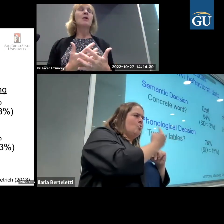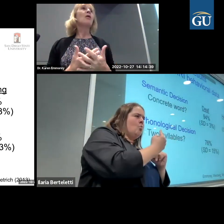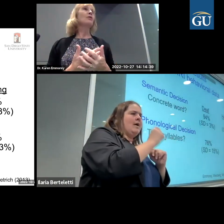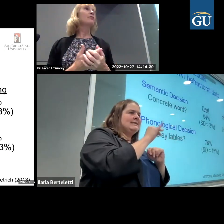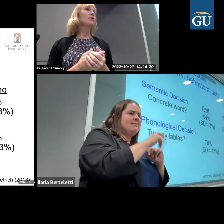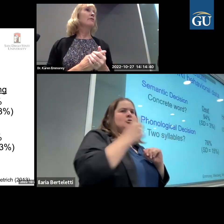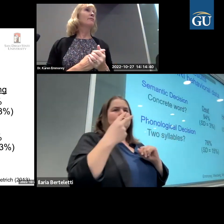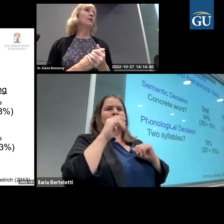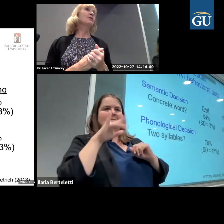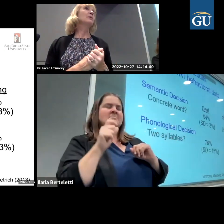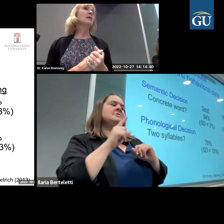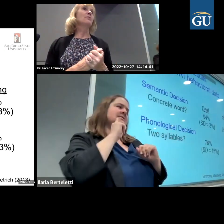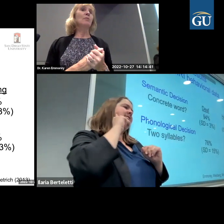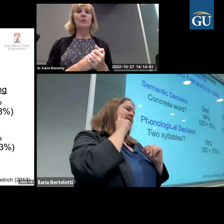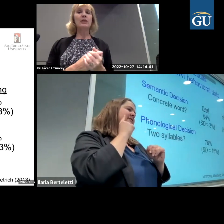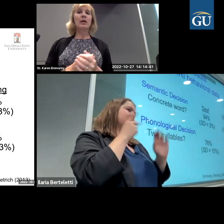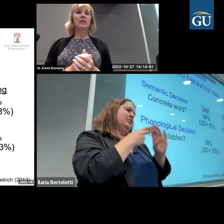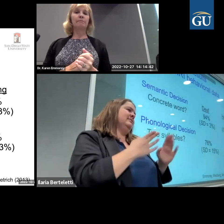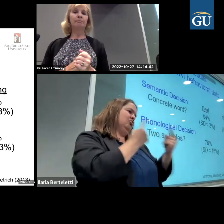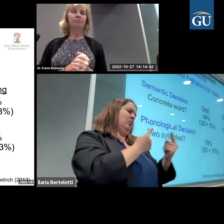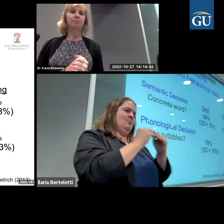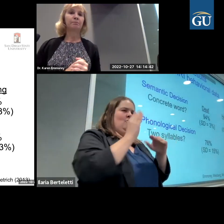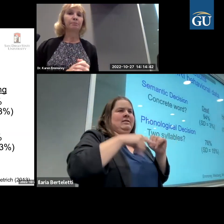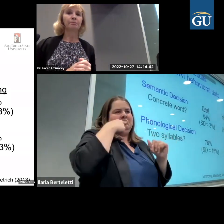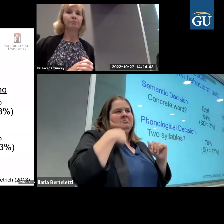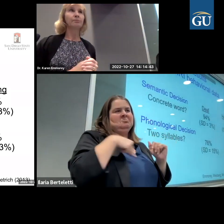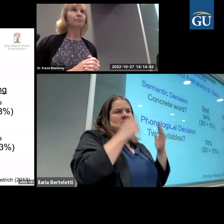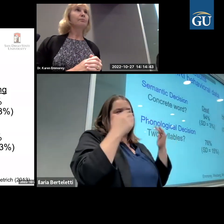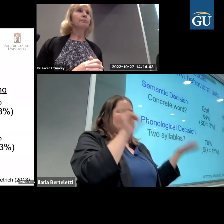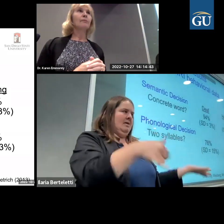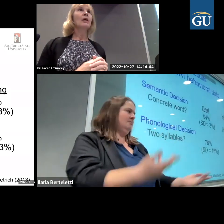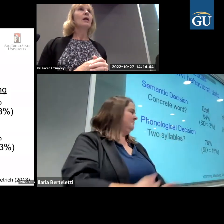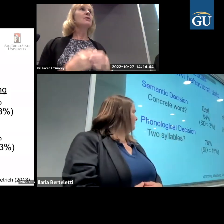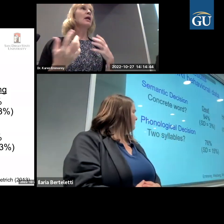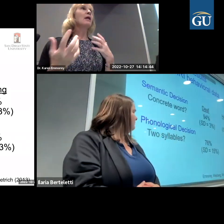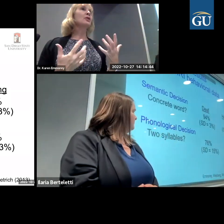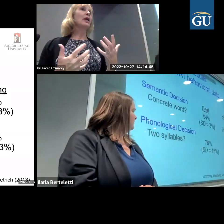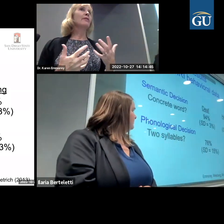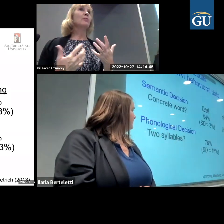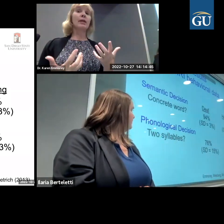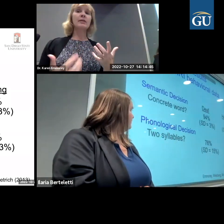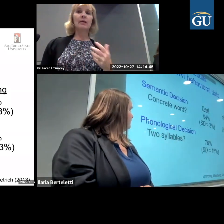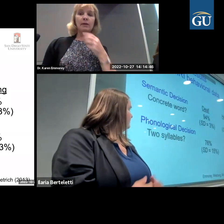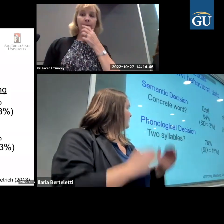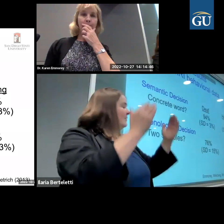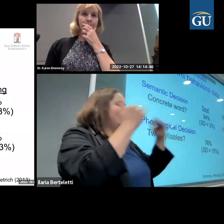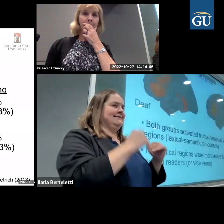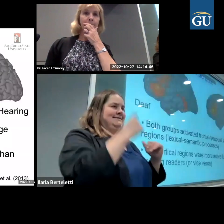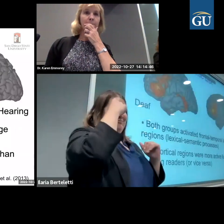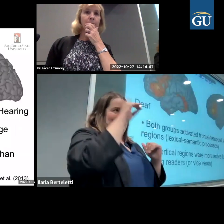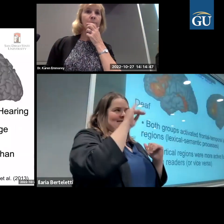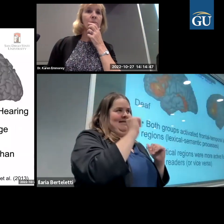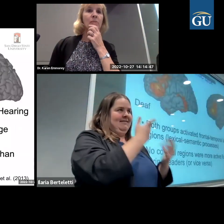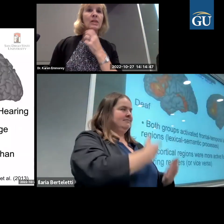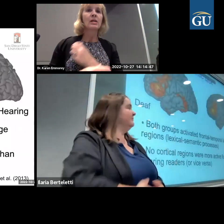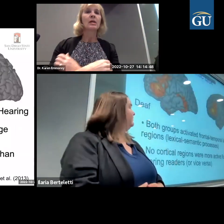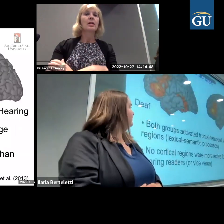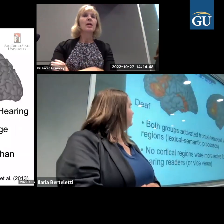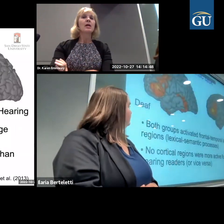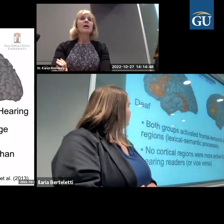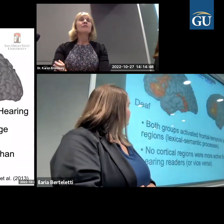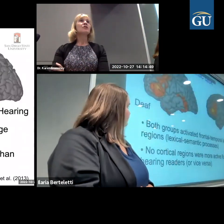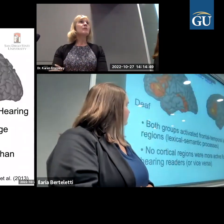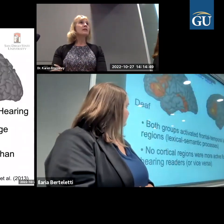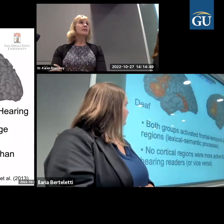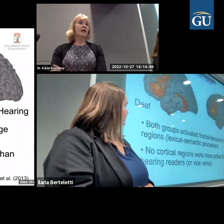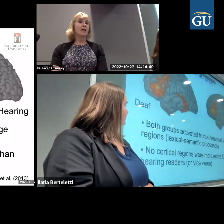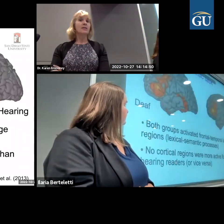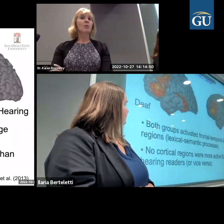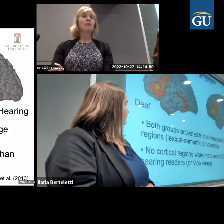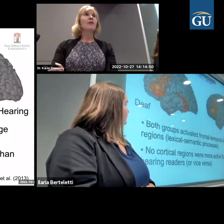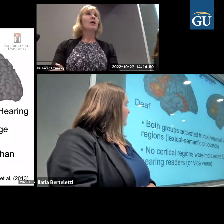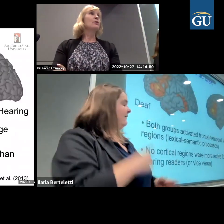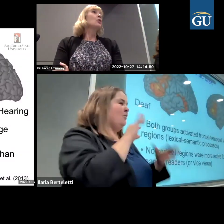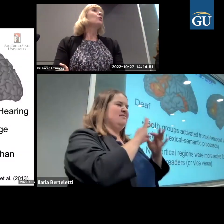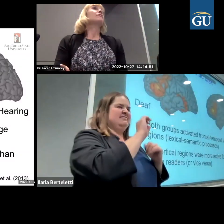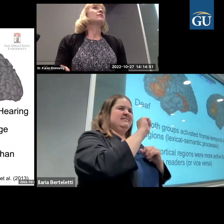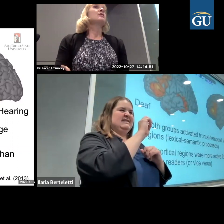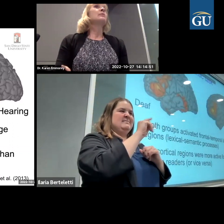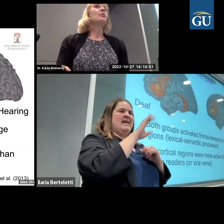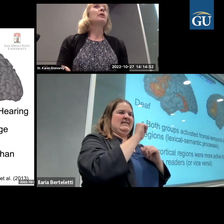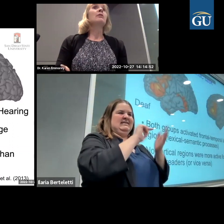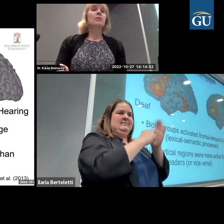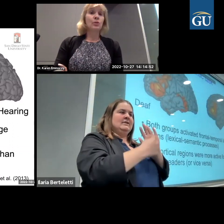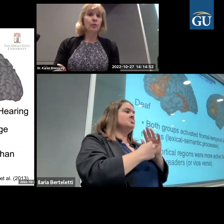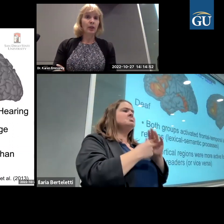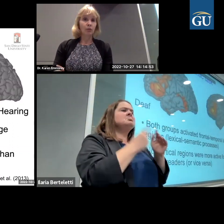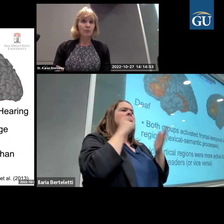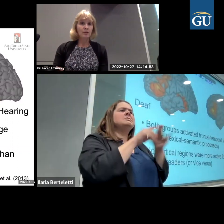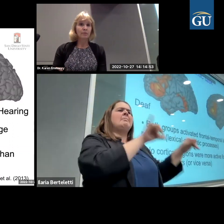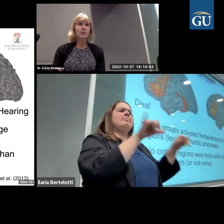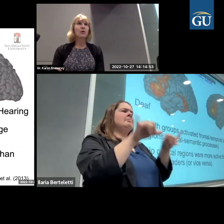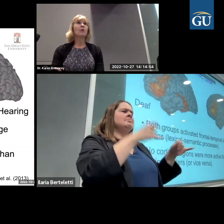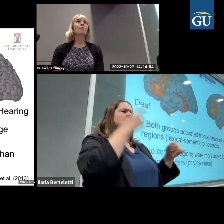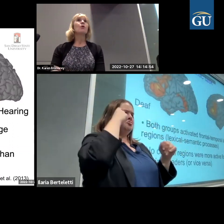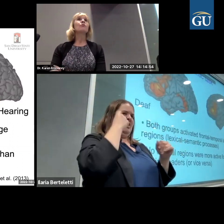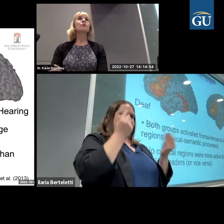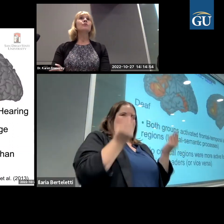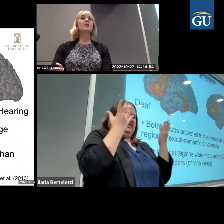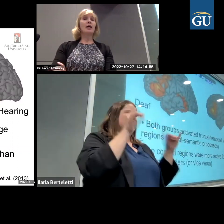for this mandate task. What we found was no differences between the two reading groups. So both groups activated um similar frontal and temporal regions to a similar degree. There were no regions that were more active for the deaf readers or for the hearing meters.